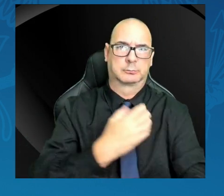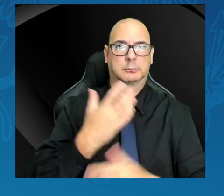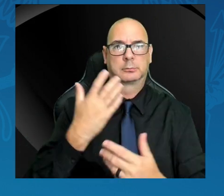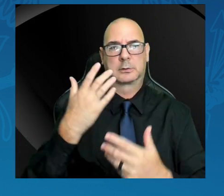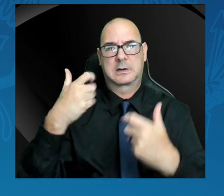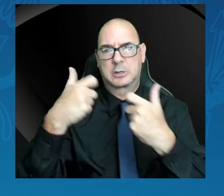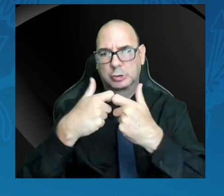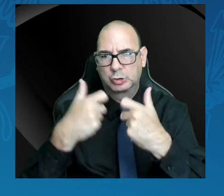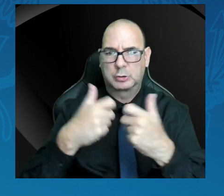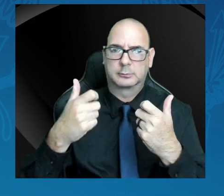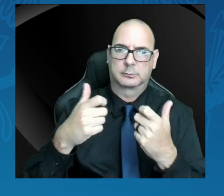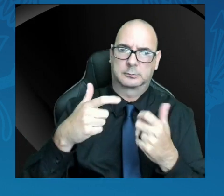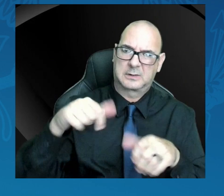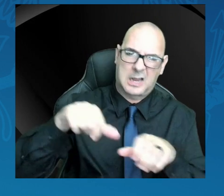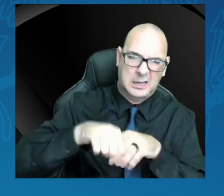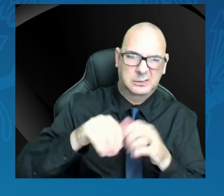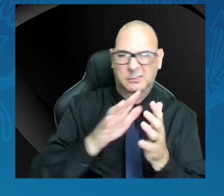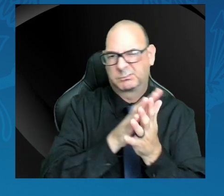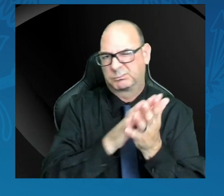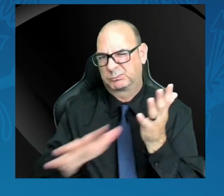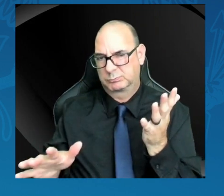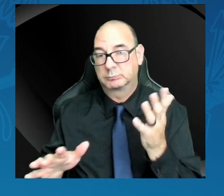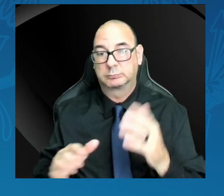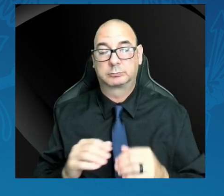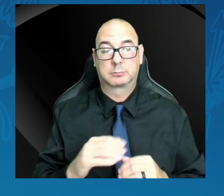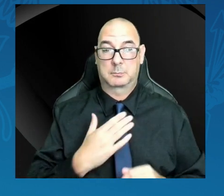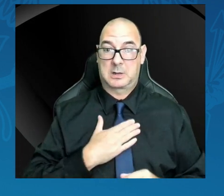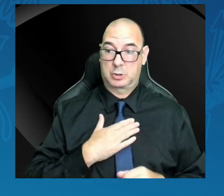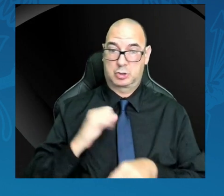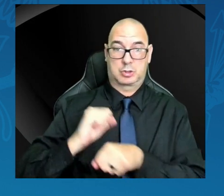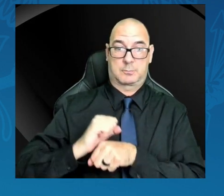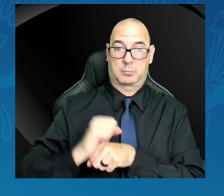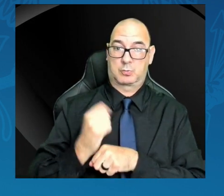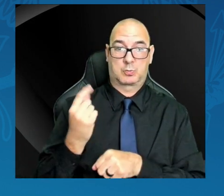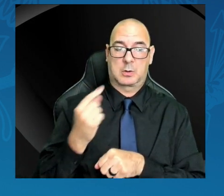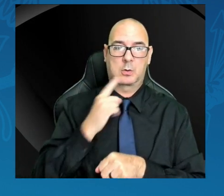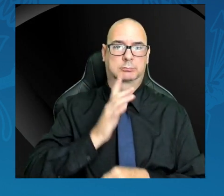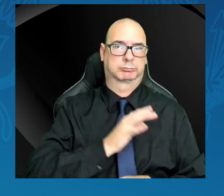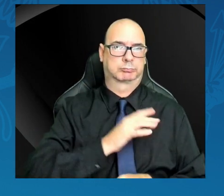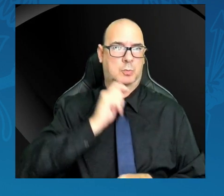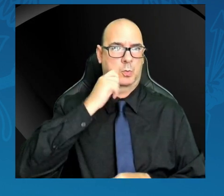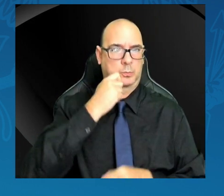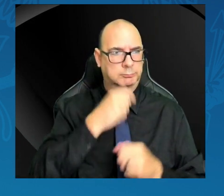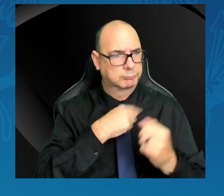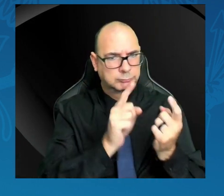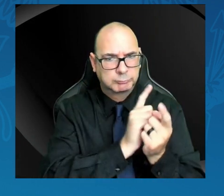is having the opportunity to meet with young people and hear about their hopes and their dreams and the future.